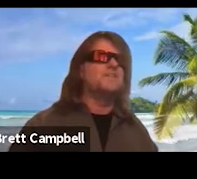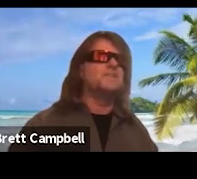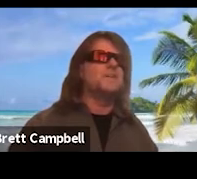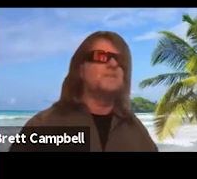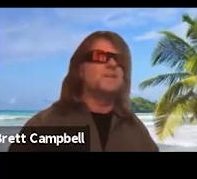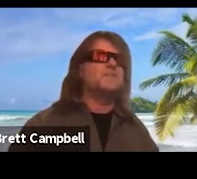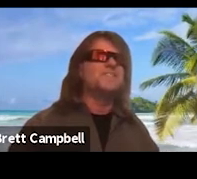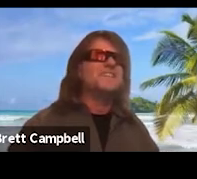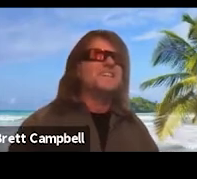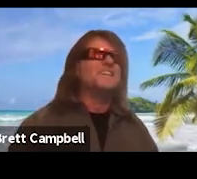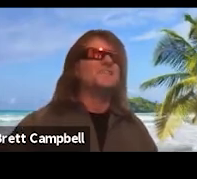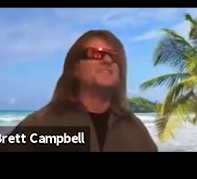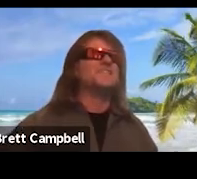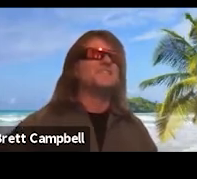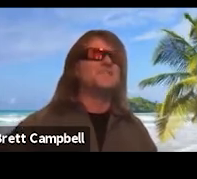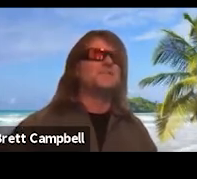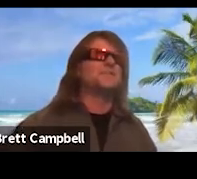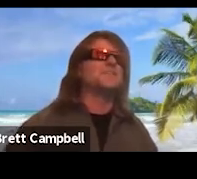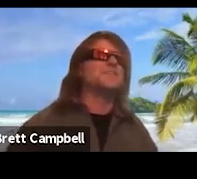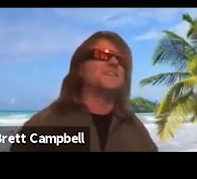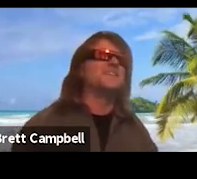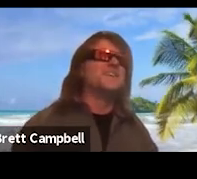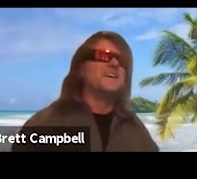run into a lot of walls because I was too cool for a cane.